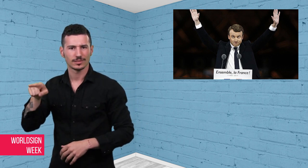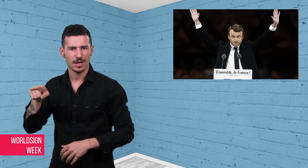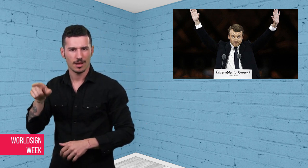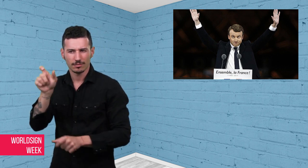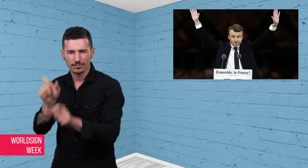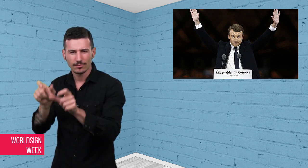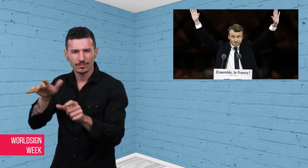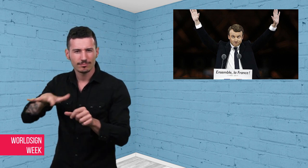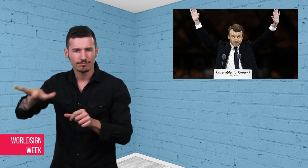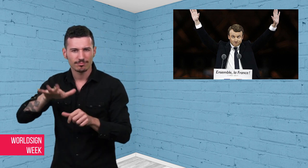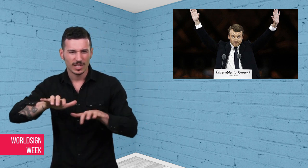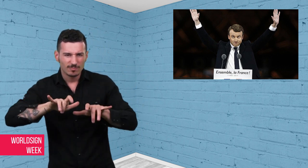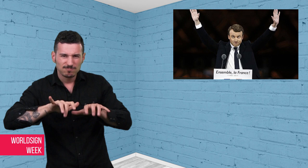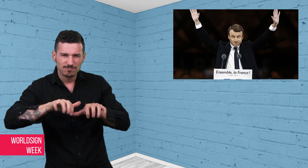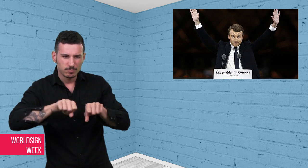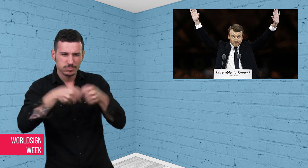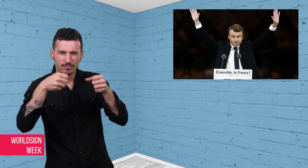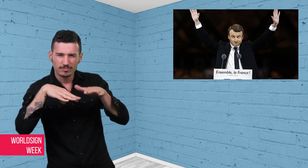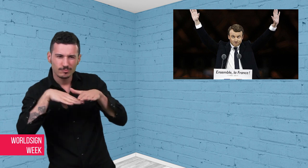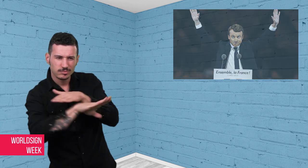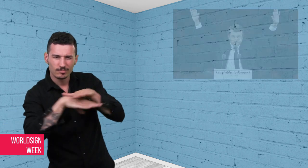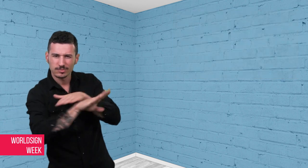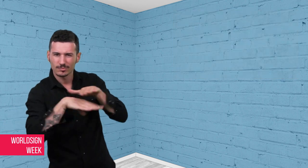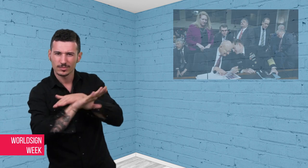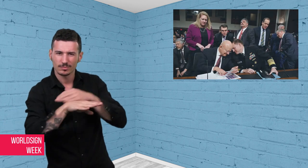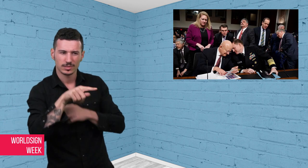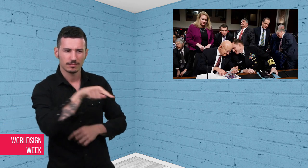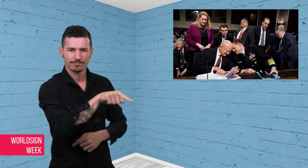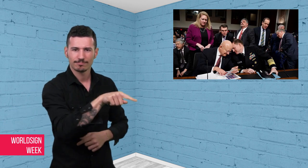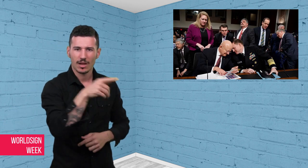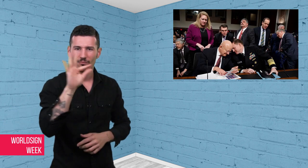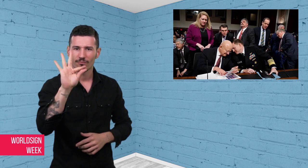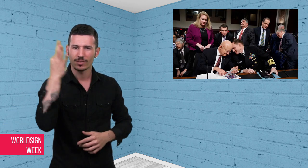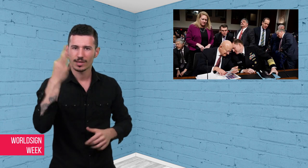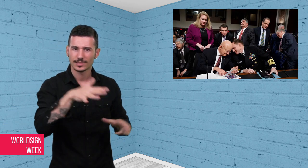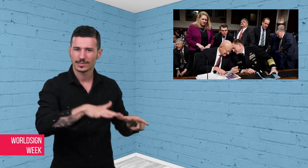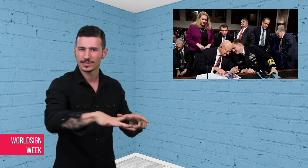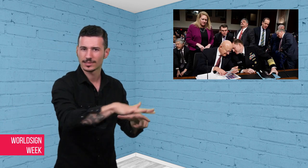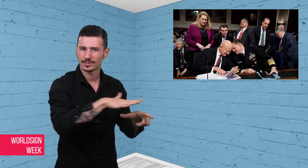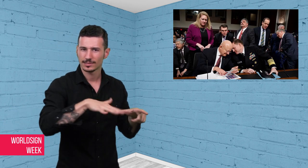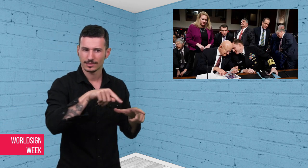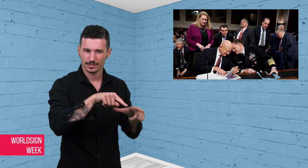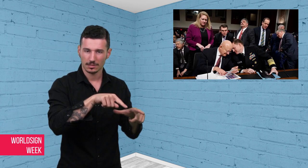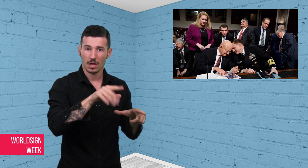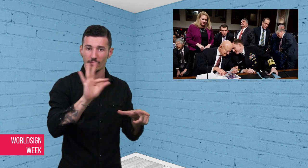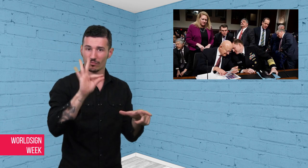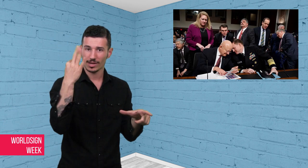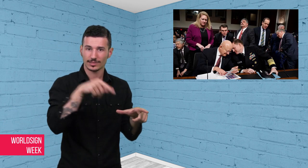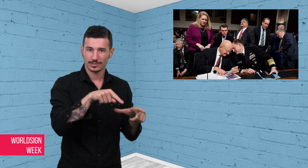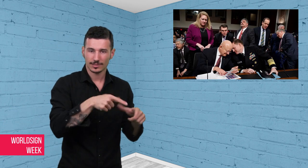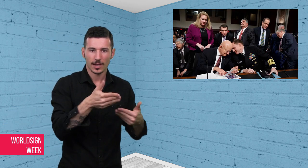Russians hack France’s computers during